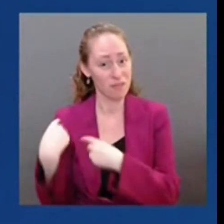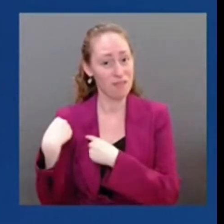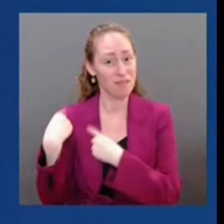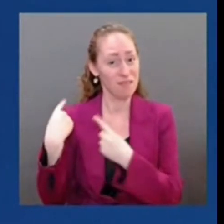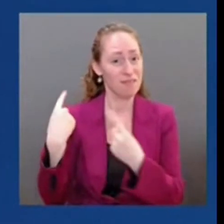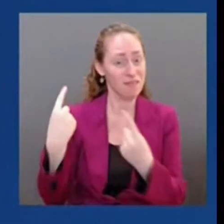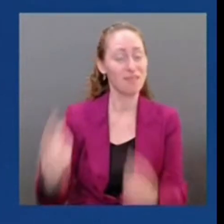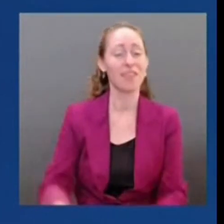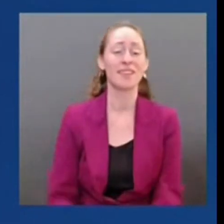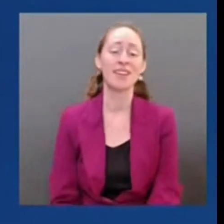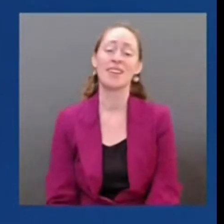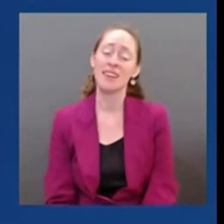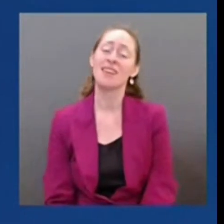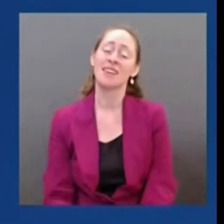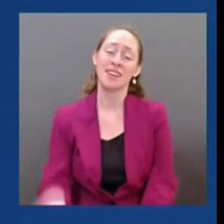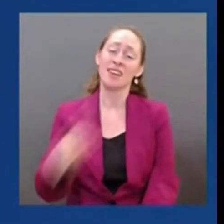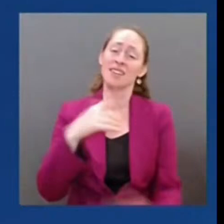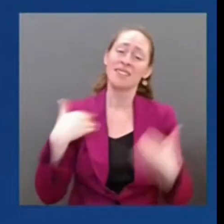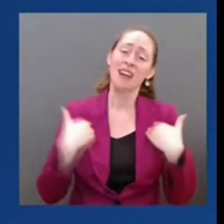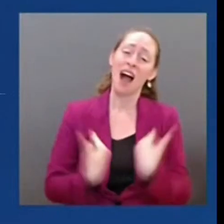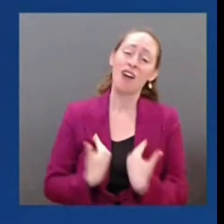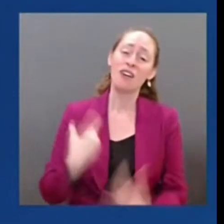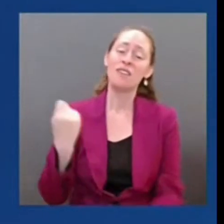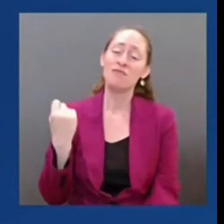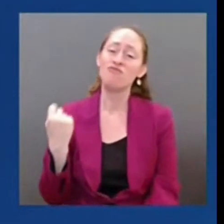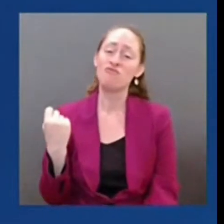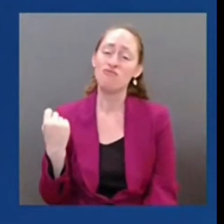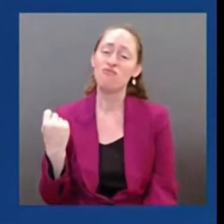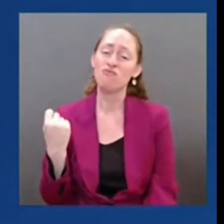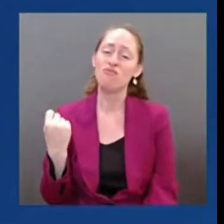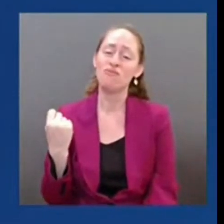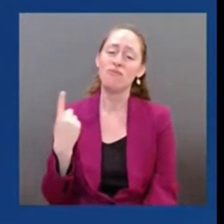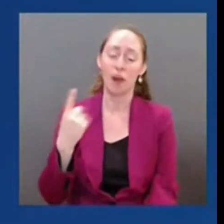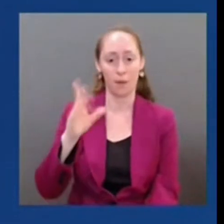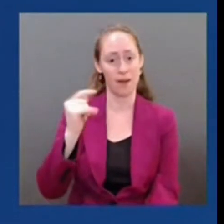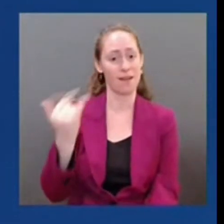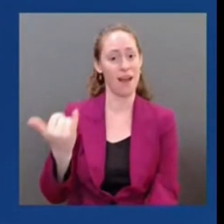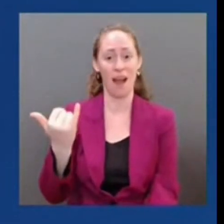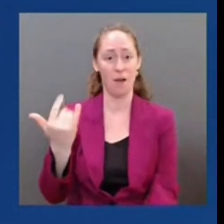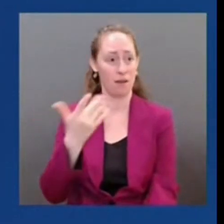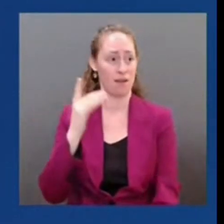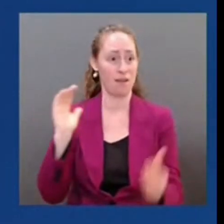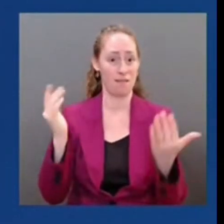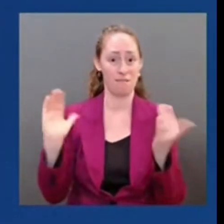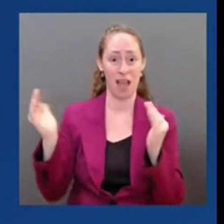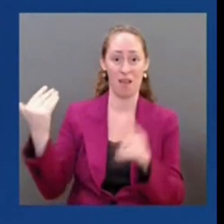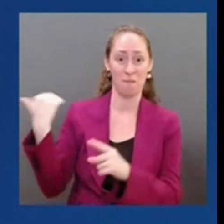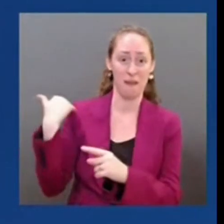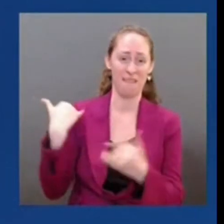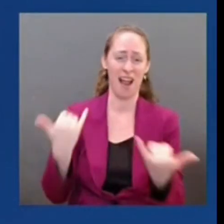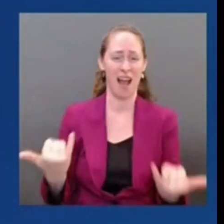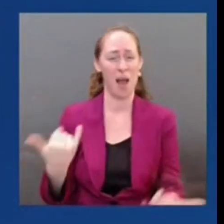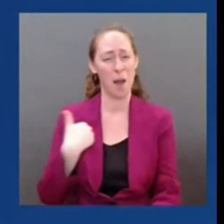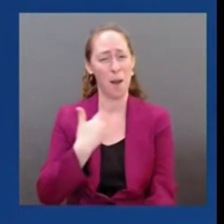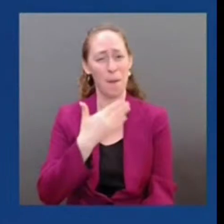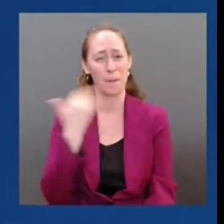TIRED. PEOPLE WANT TO MOVE ON. THE GOOD NEWS IS WE ARE IN WAY BETTER PLACE THAN WHERE WE WERE